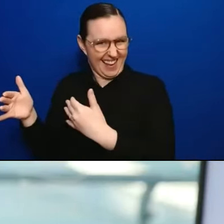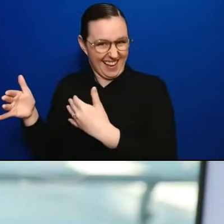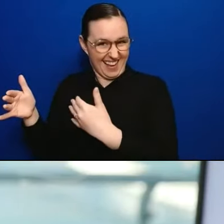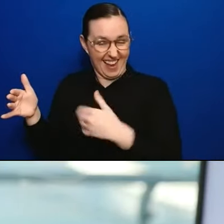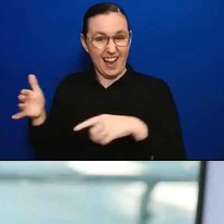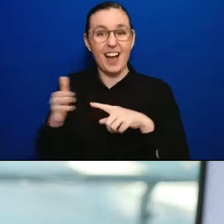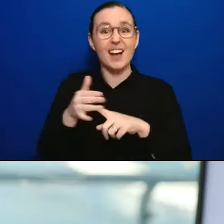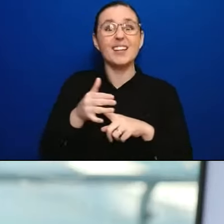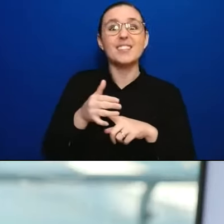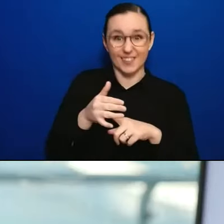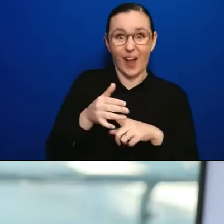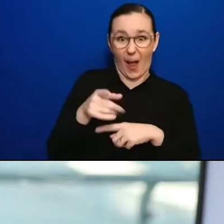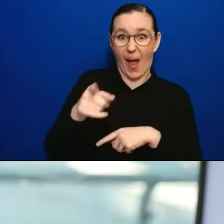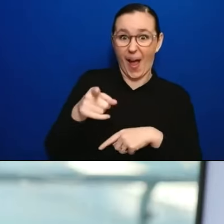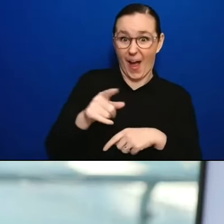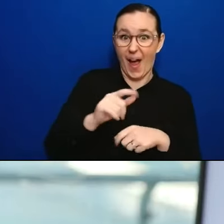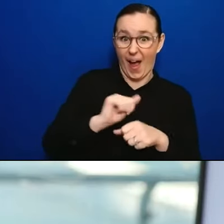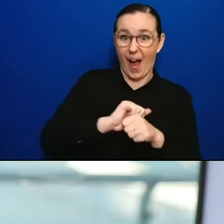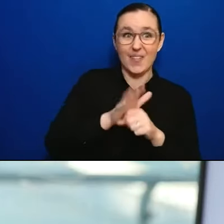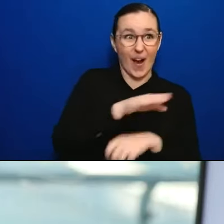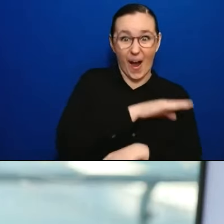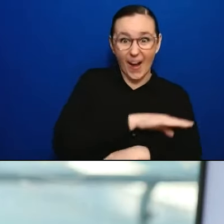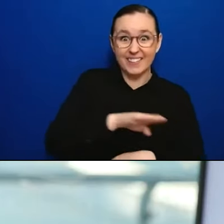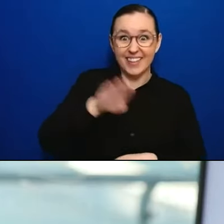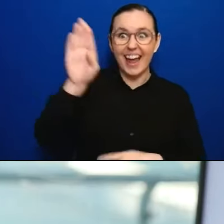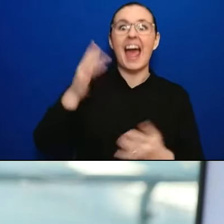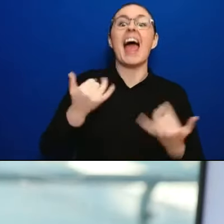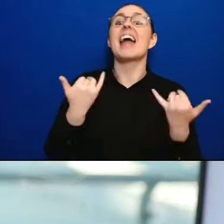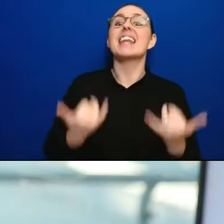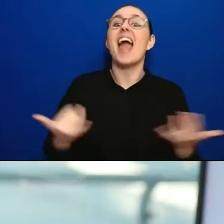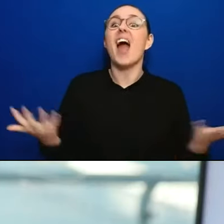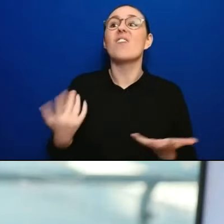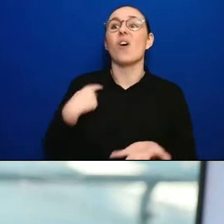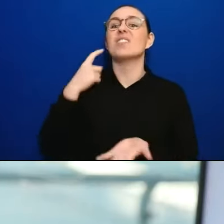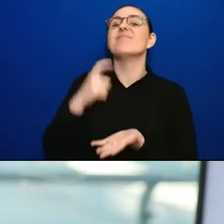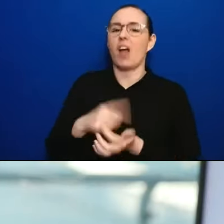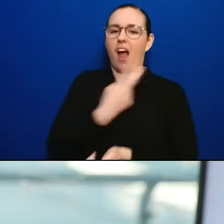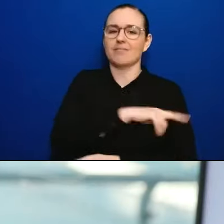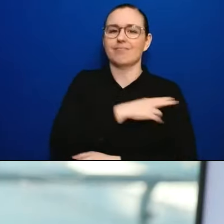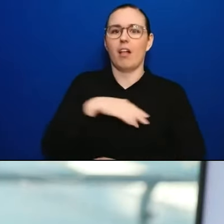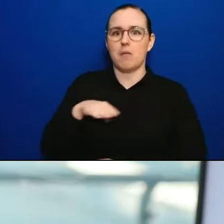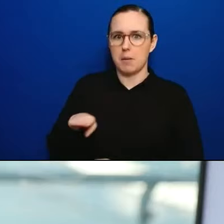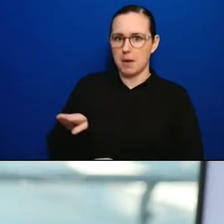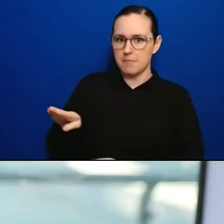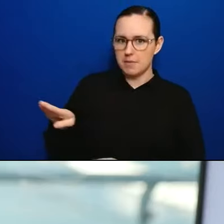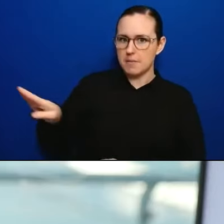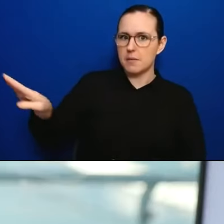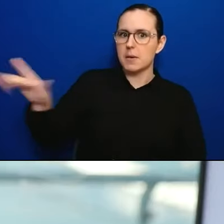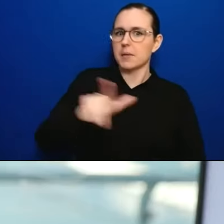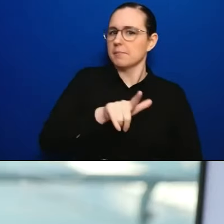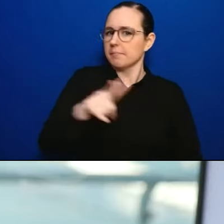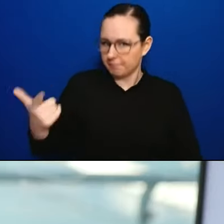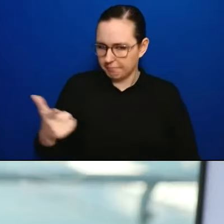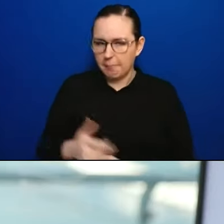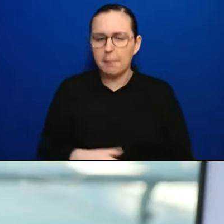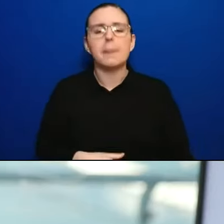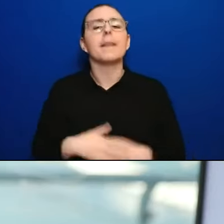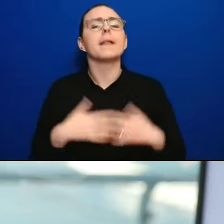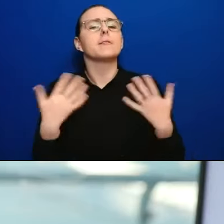And we have seen this translate into hospitalizations most